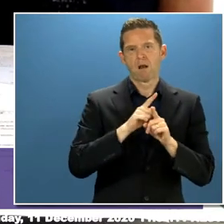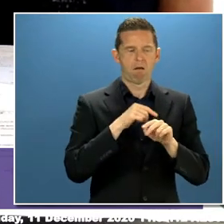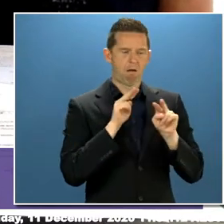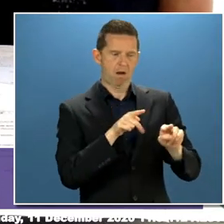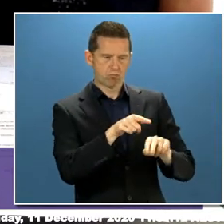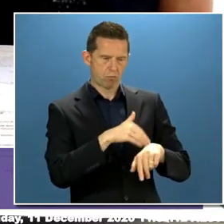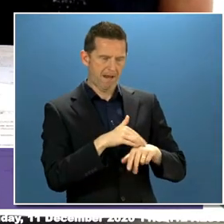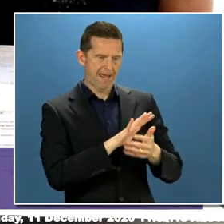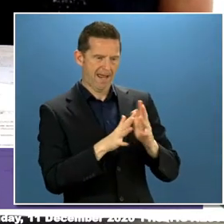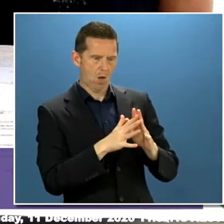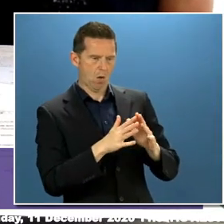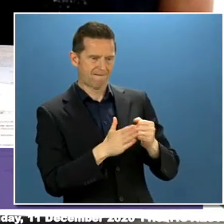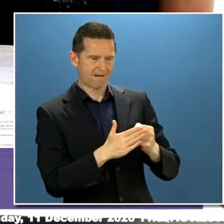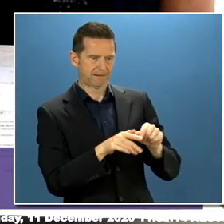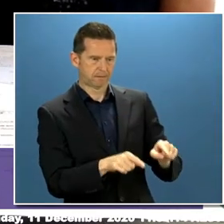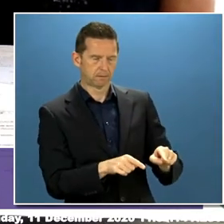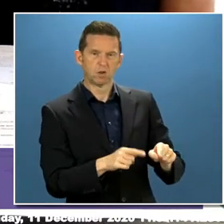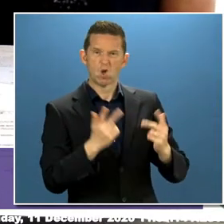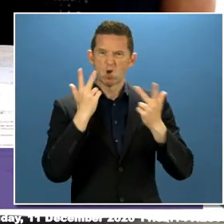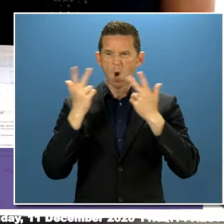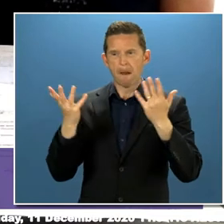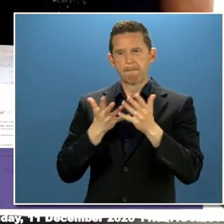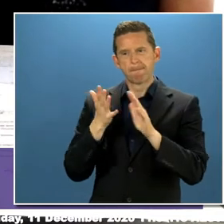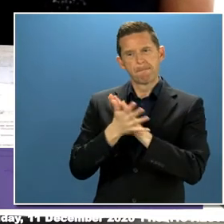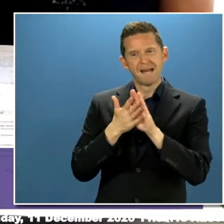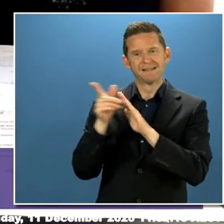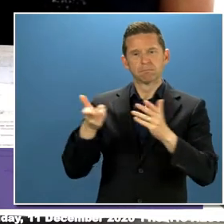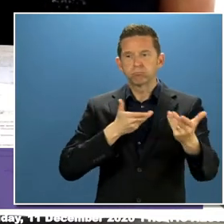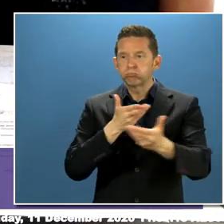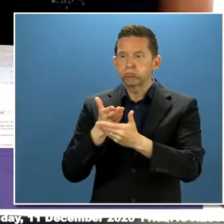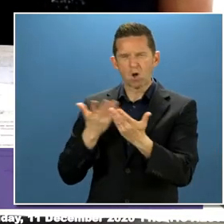that reflects that value of openness, is that right? Yes.